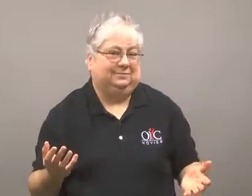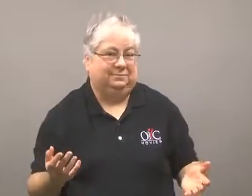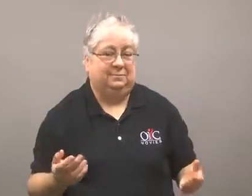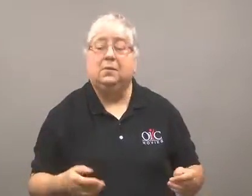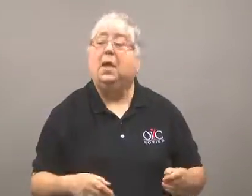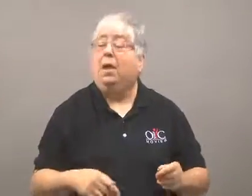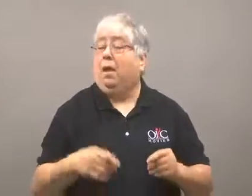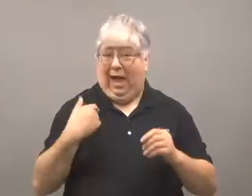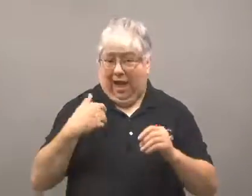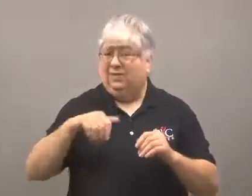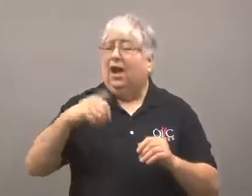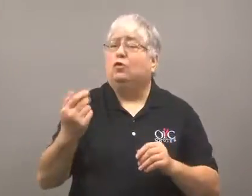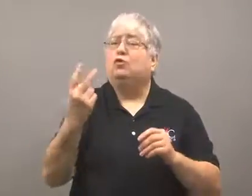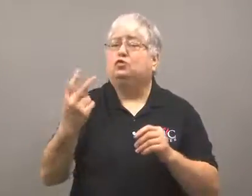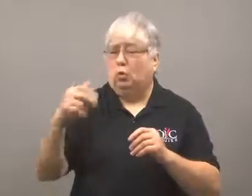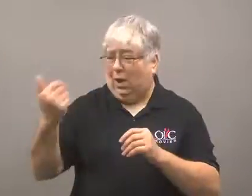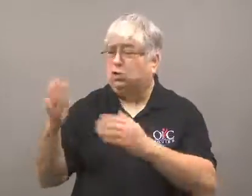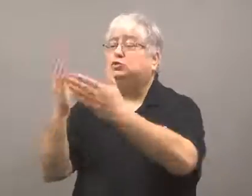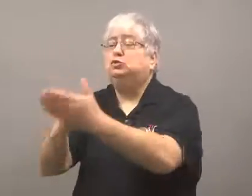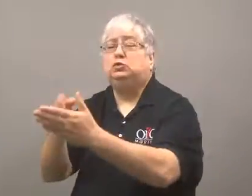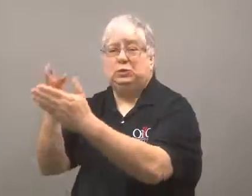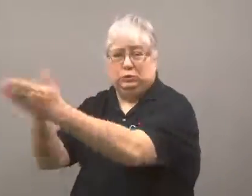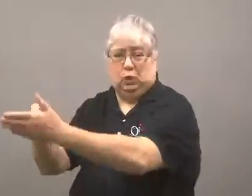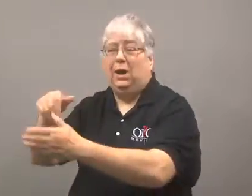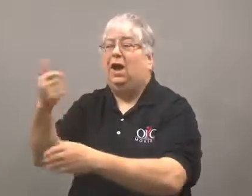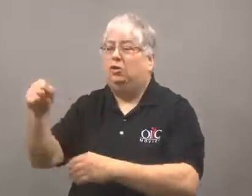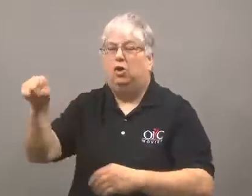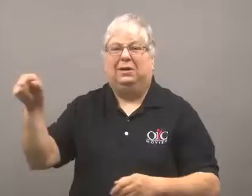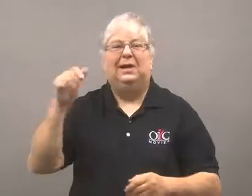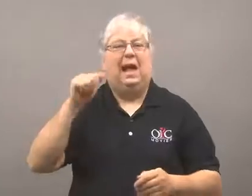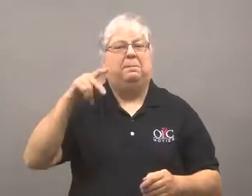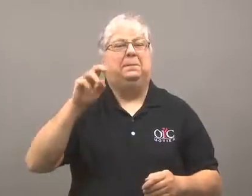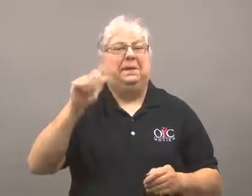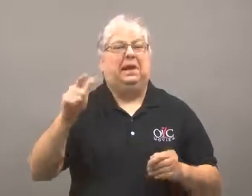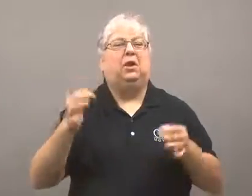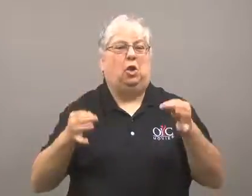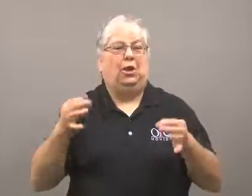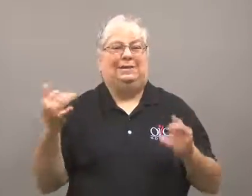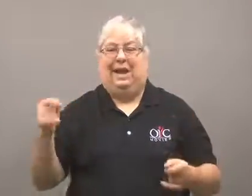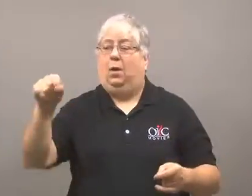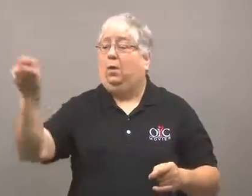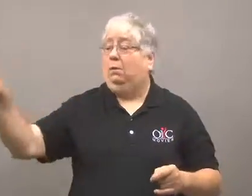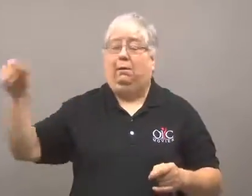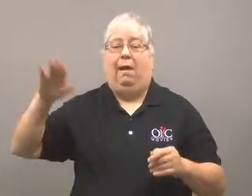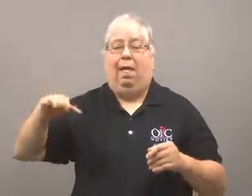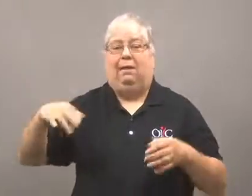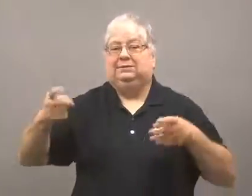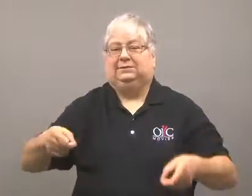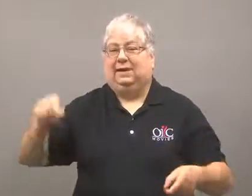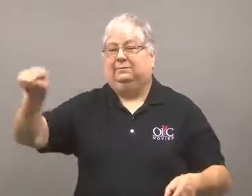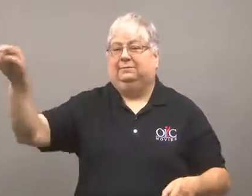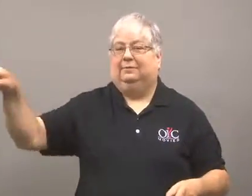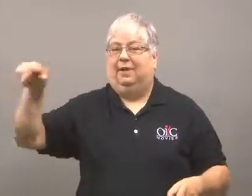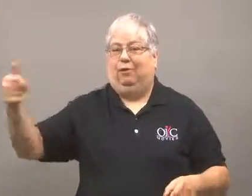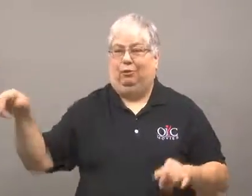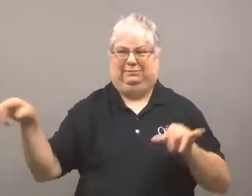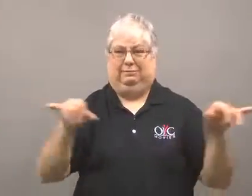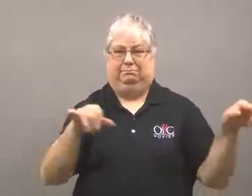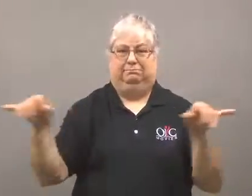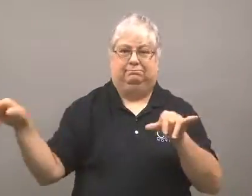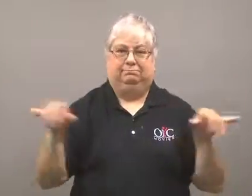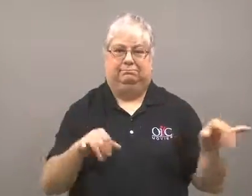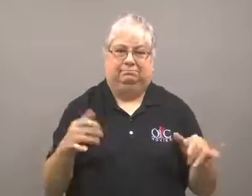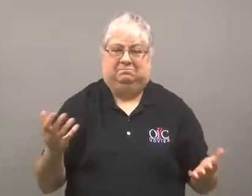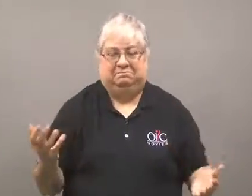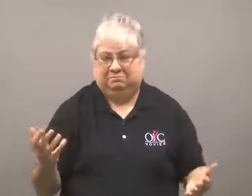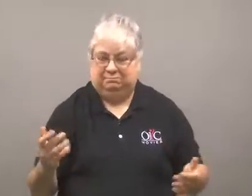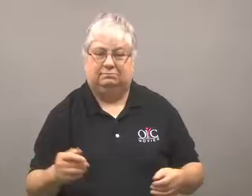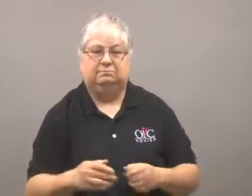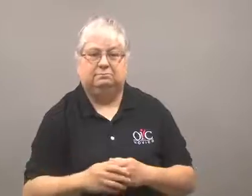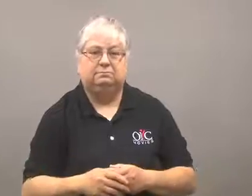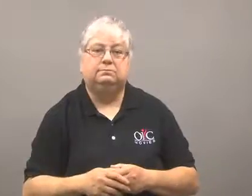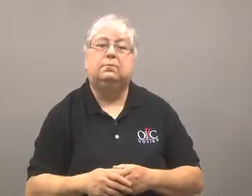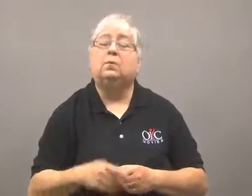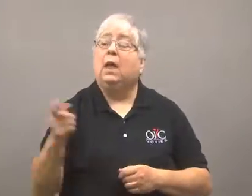There are two similar cases in other appeals courts that have not been decided yet.